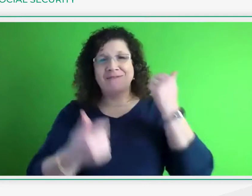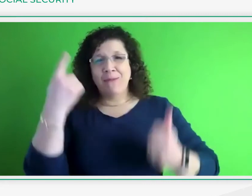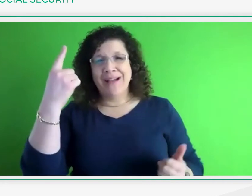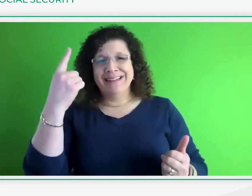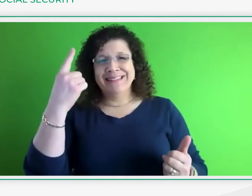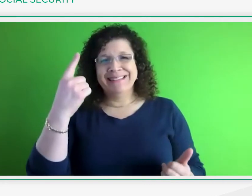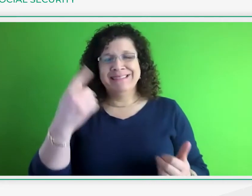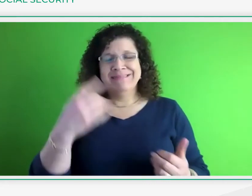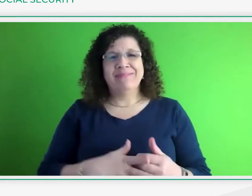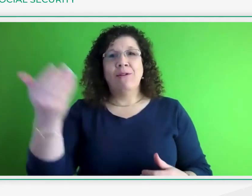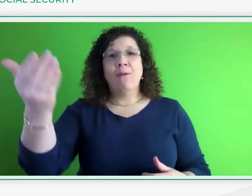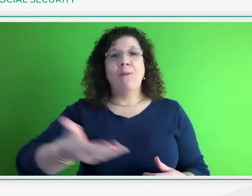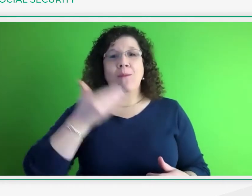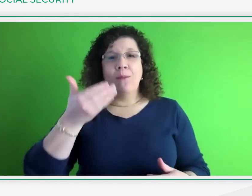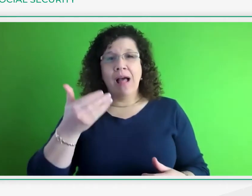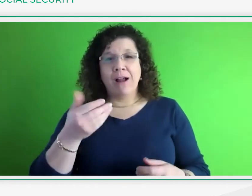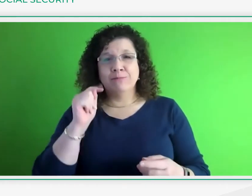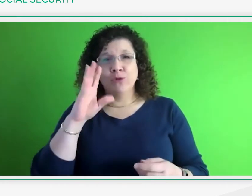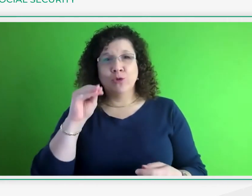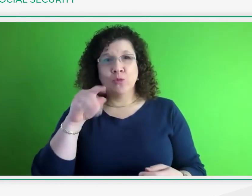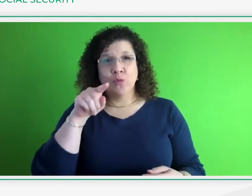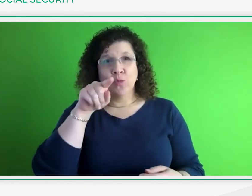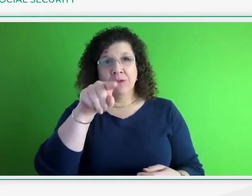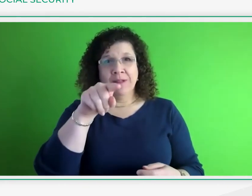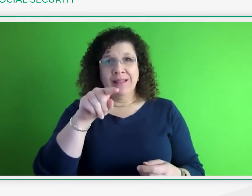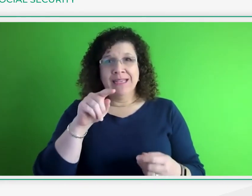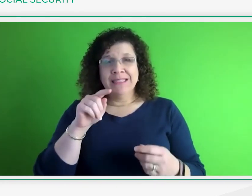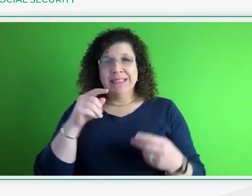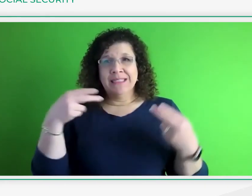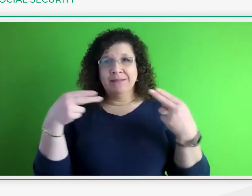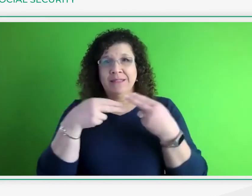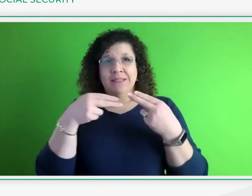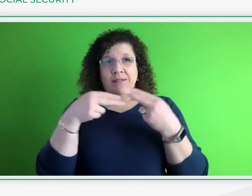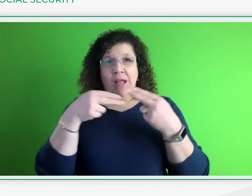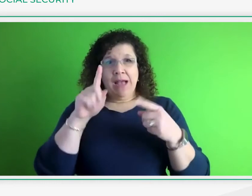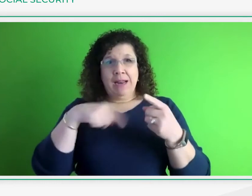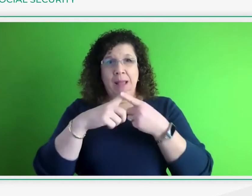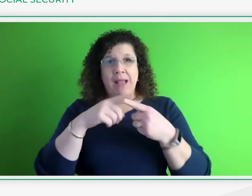Hello, everyone. Welcome to this webinar.